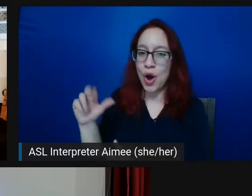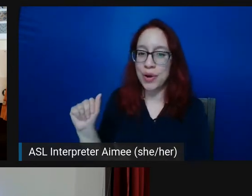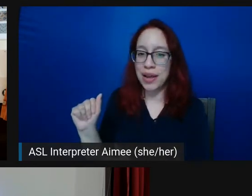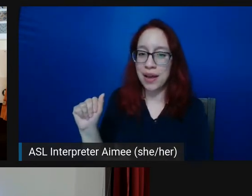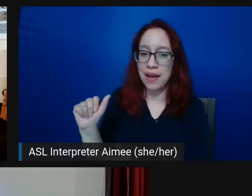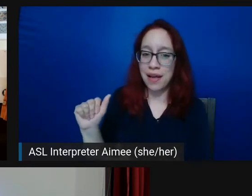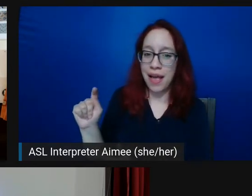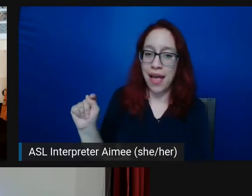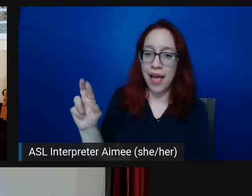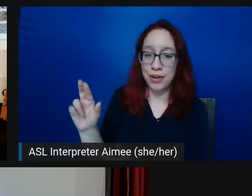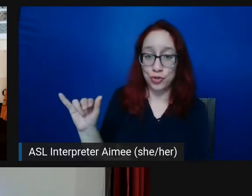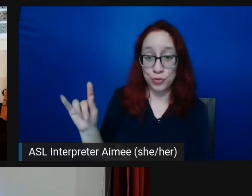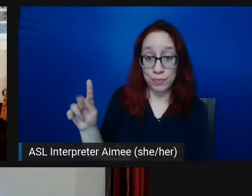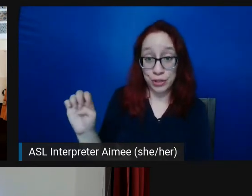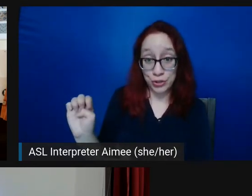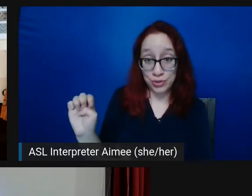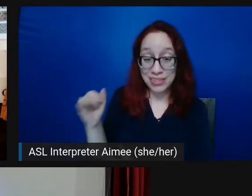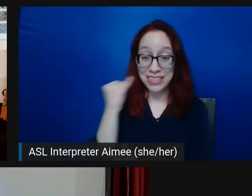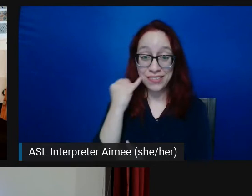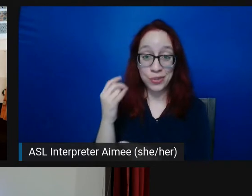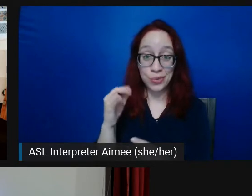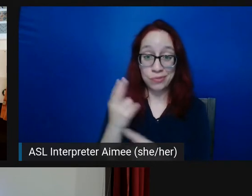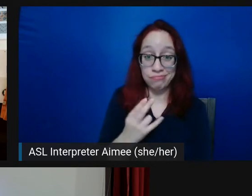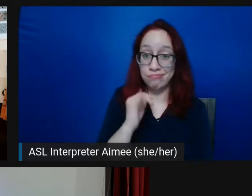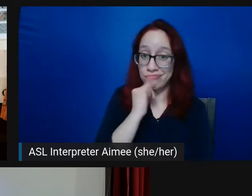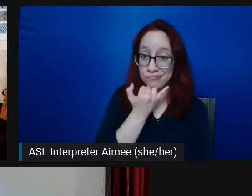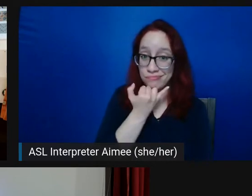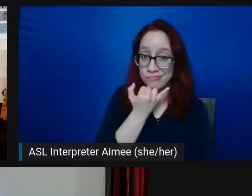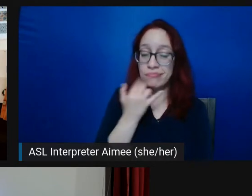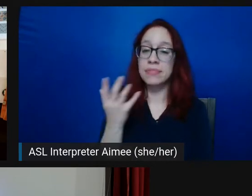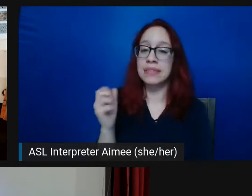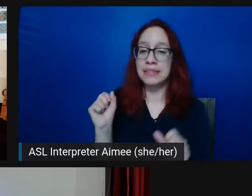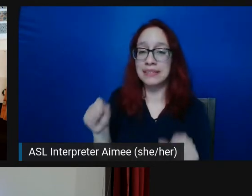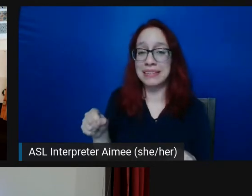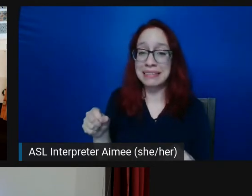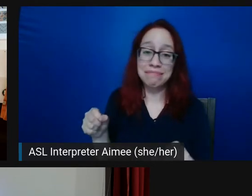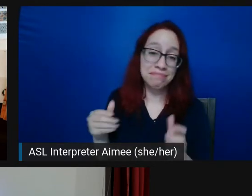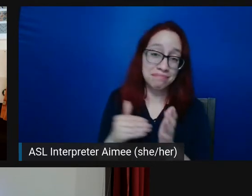If you use ARIA incorrectly it can be often a lot worse